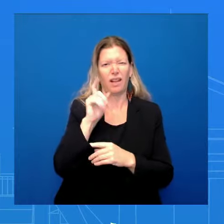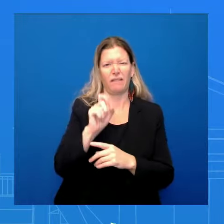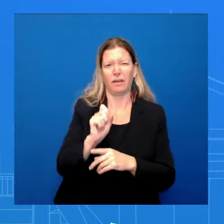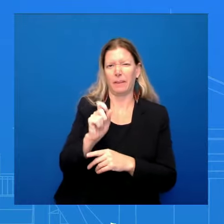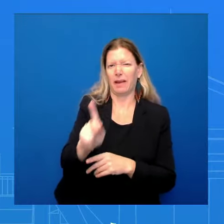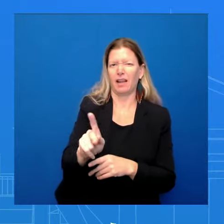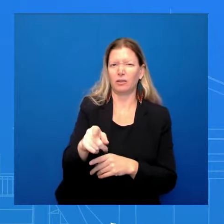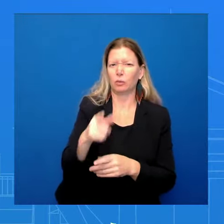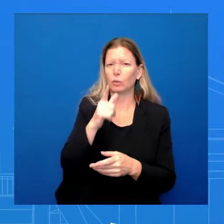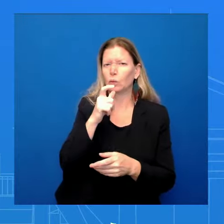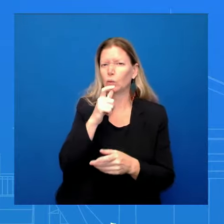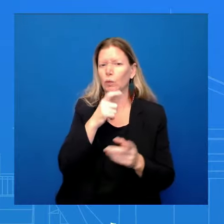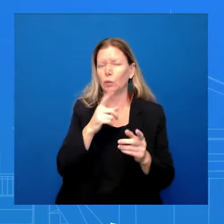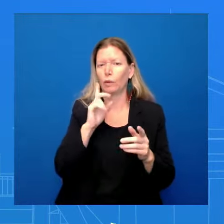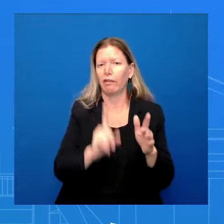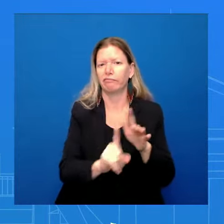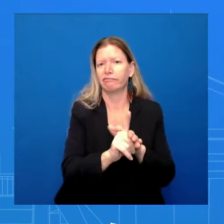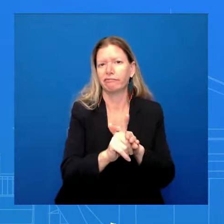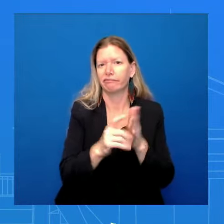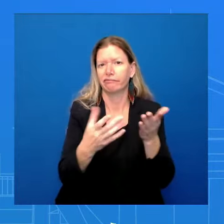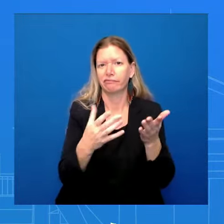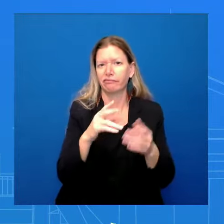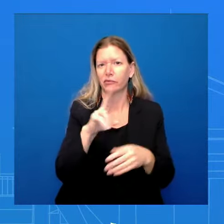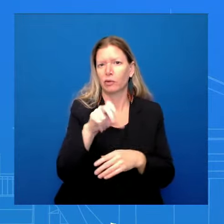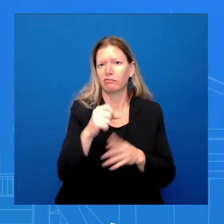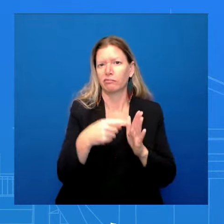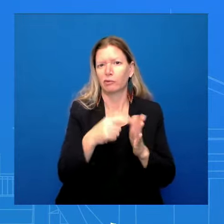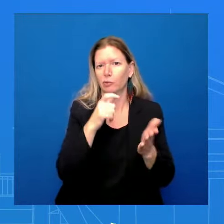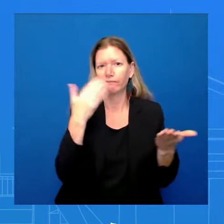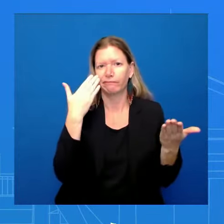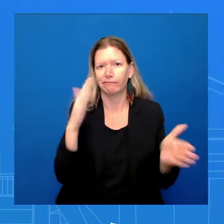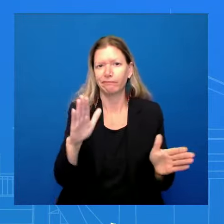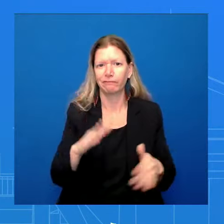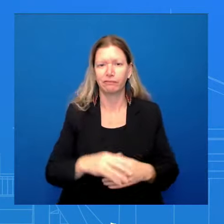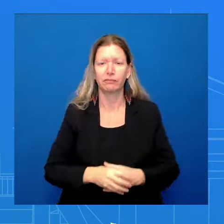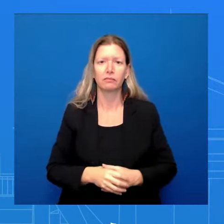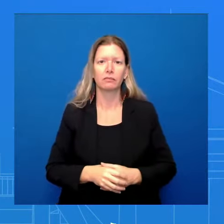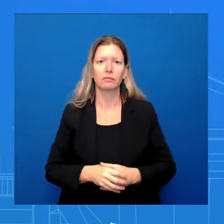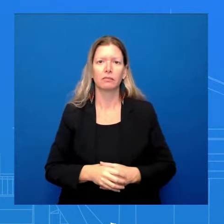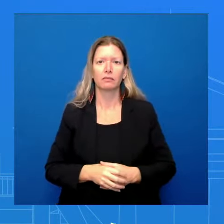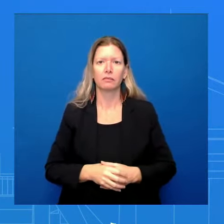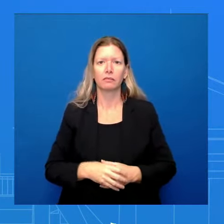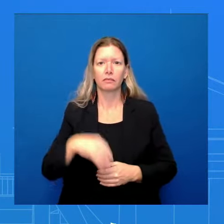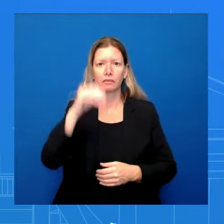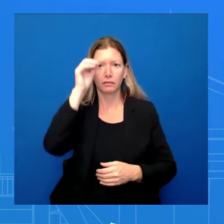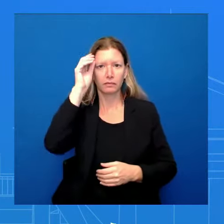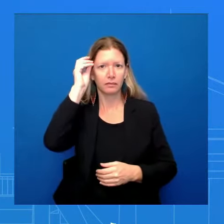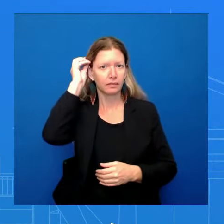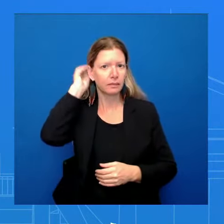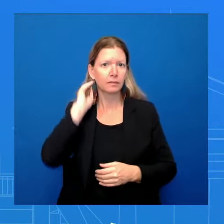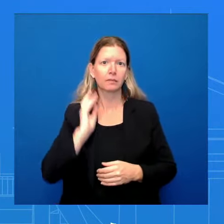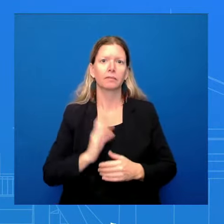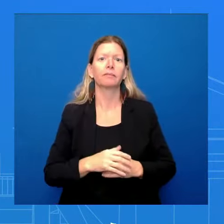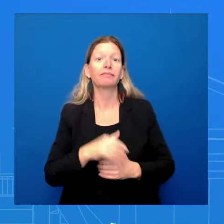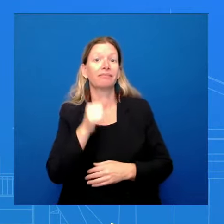Yeah. The Press: Thanks, Jake. Yesterday, we saw a report on China that the defense minister has been the subject